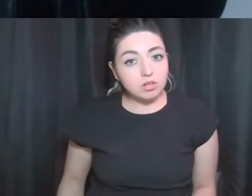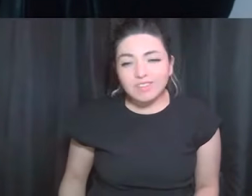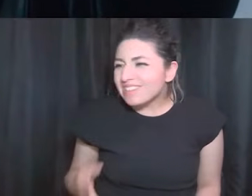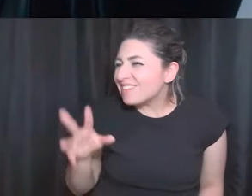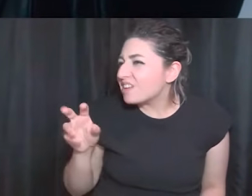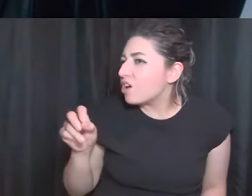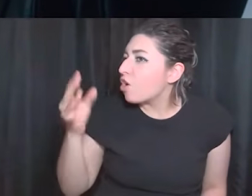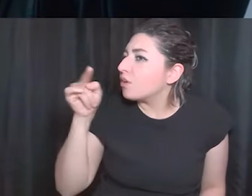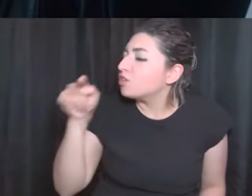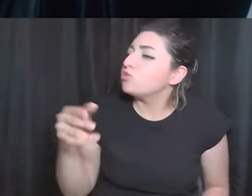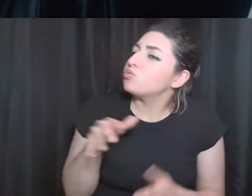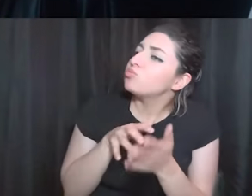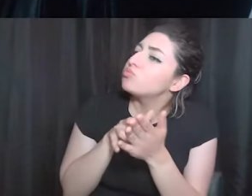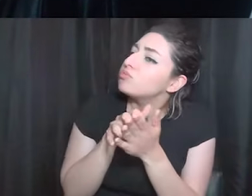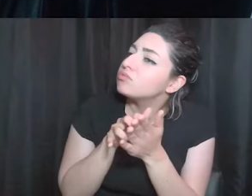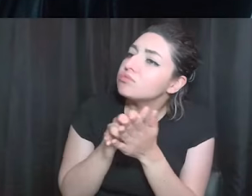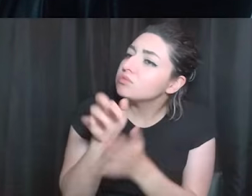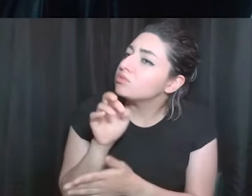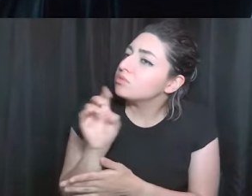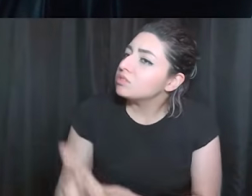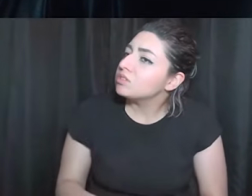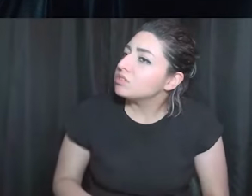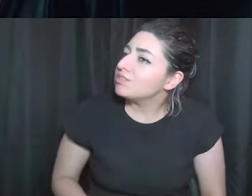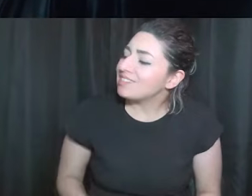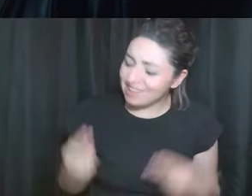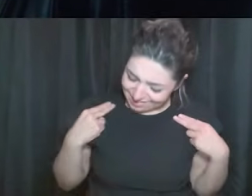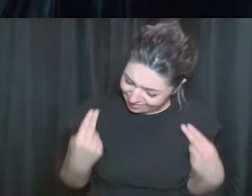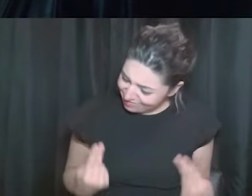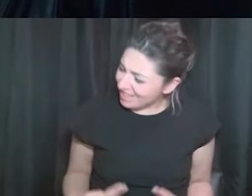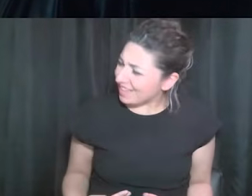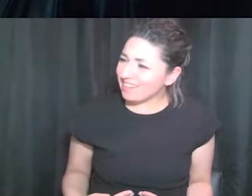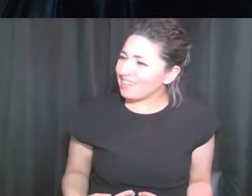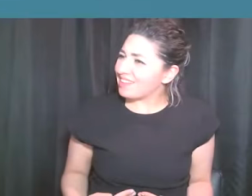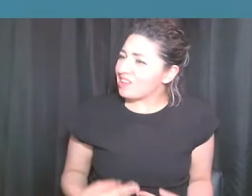No. Because you're weak, Reed. You have no humanity.